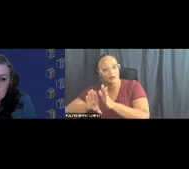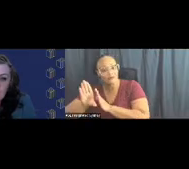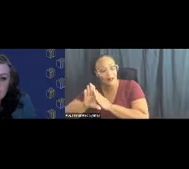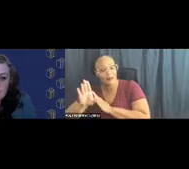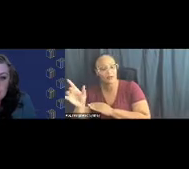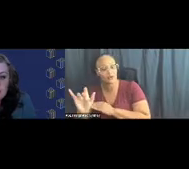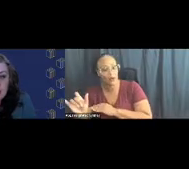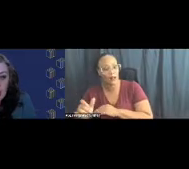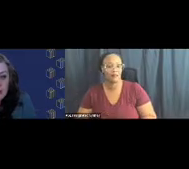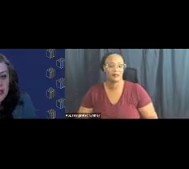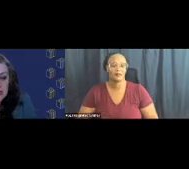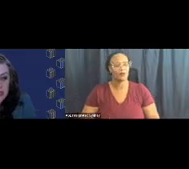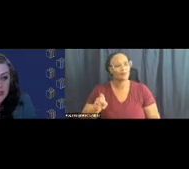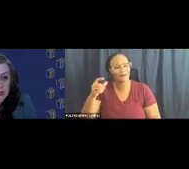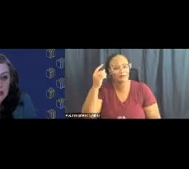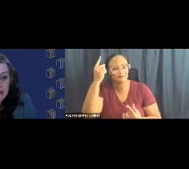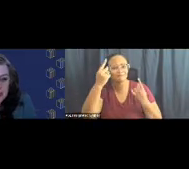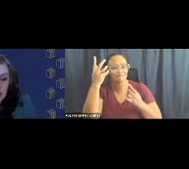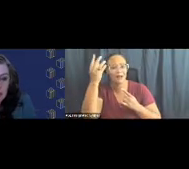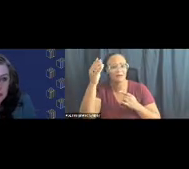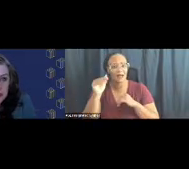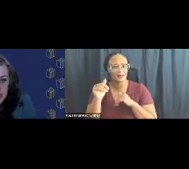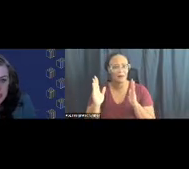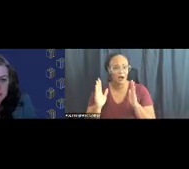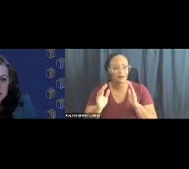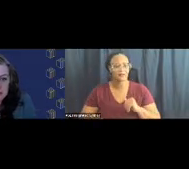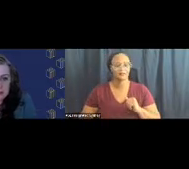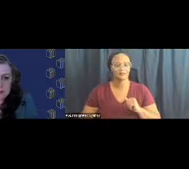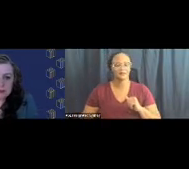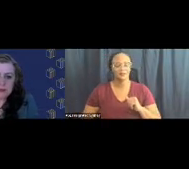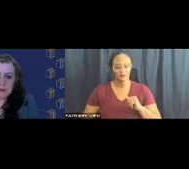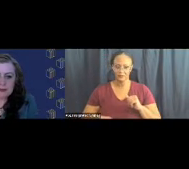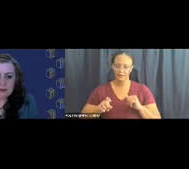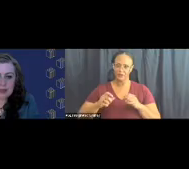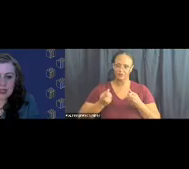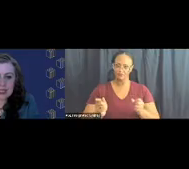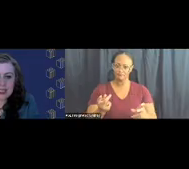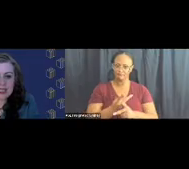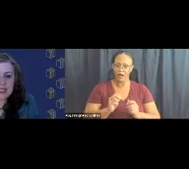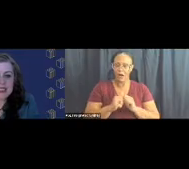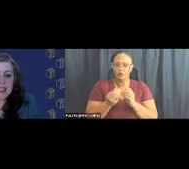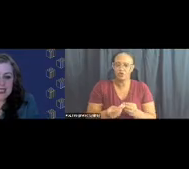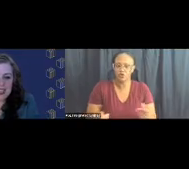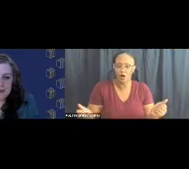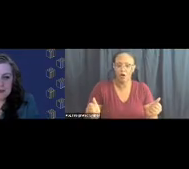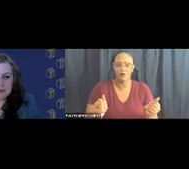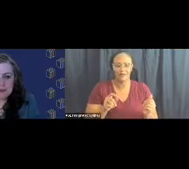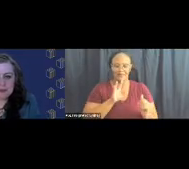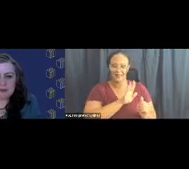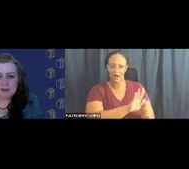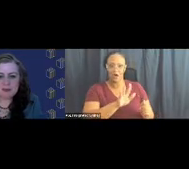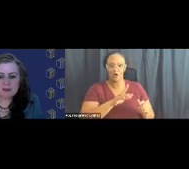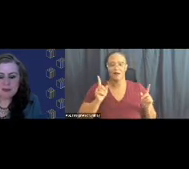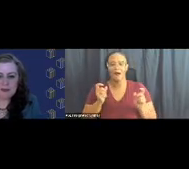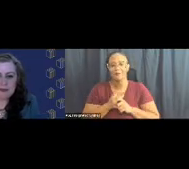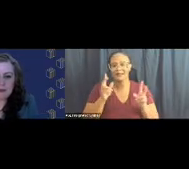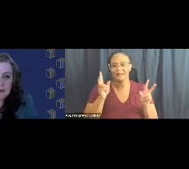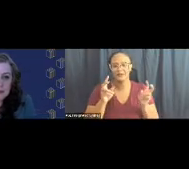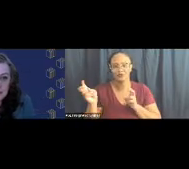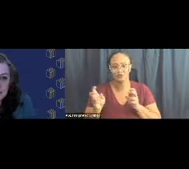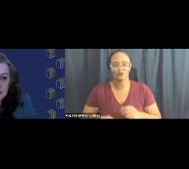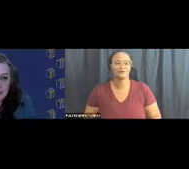to solve some of the complex issues that face our population. Next slide.